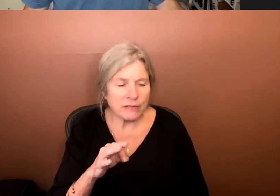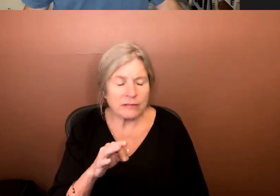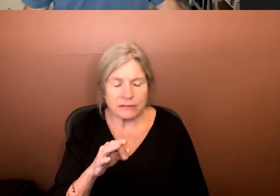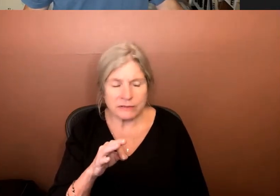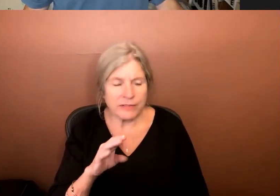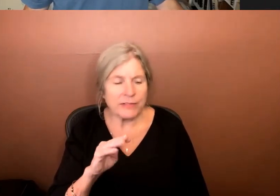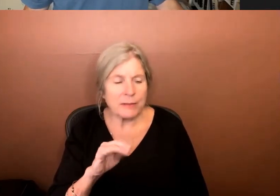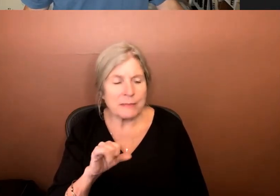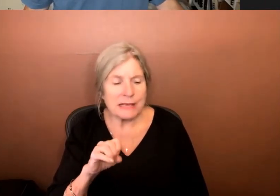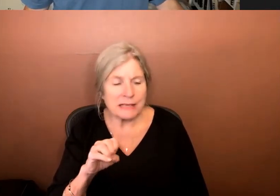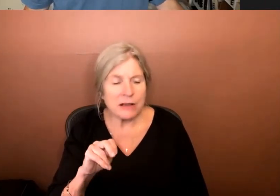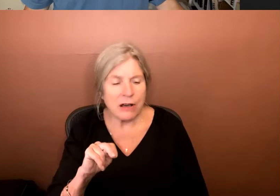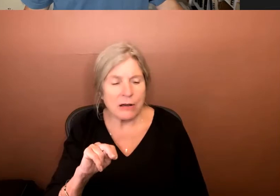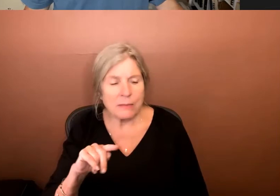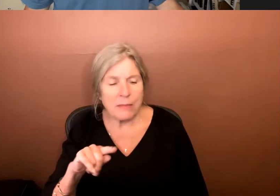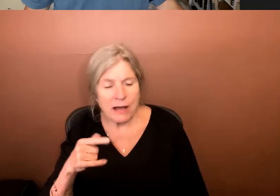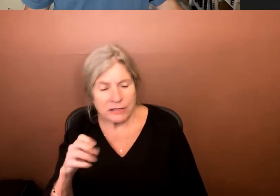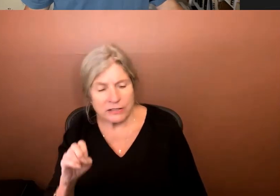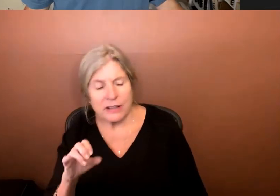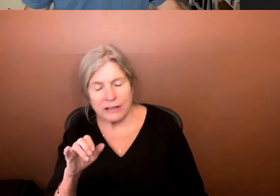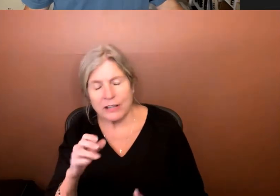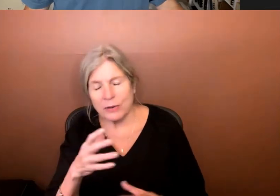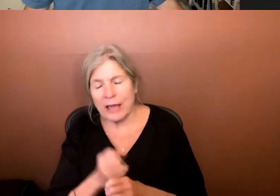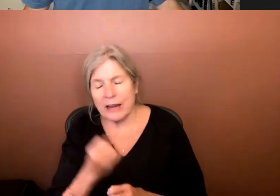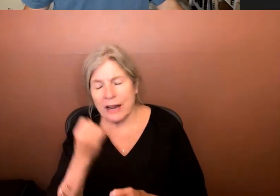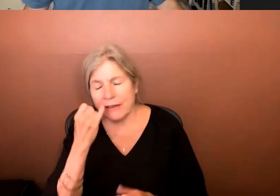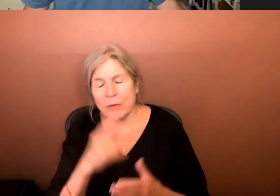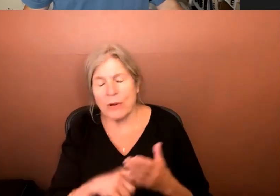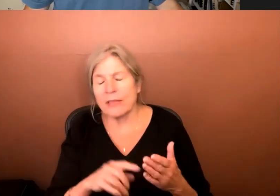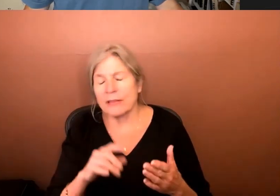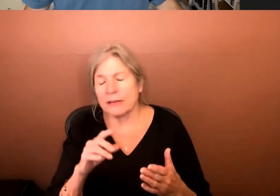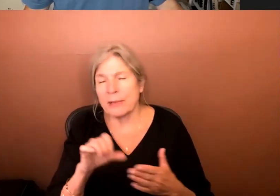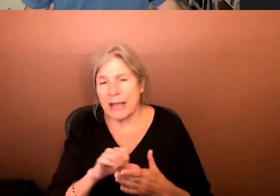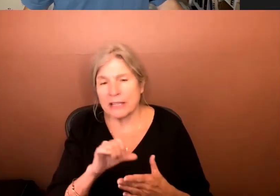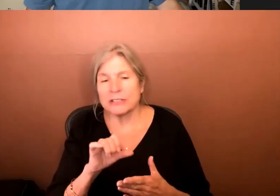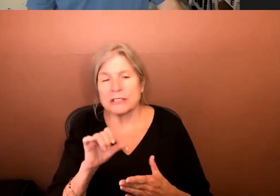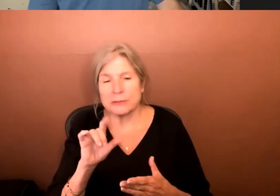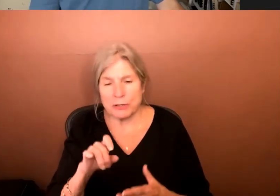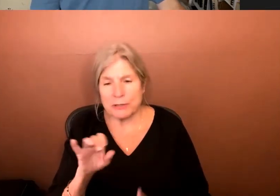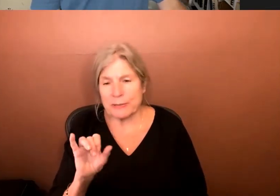intended to be. >>>: Great. And